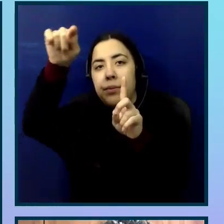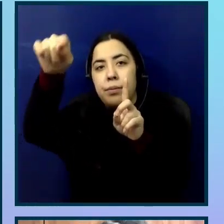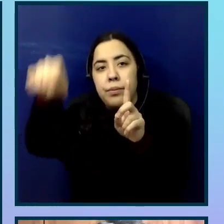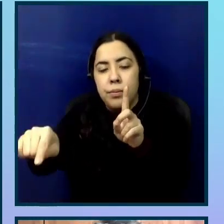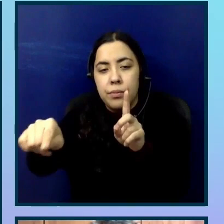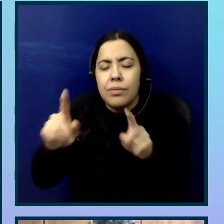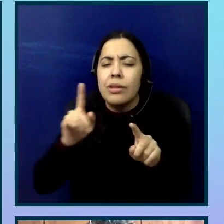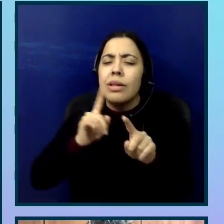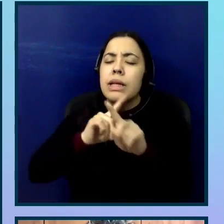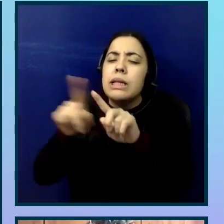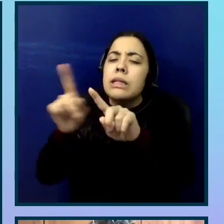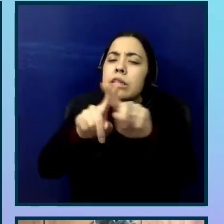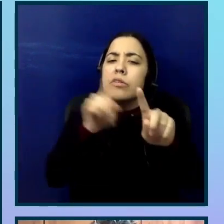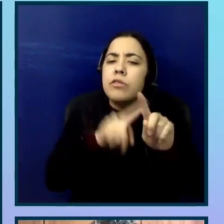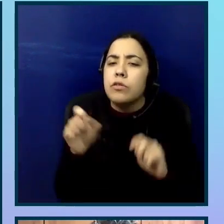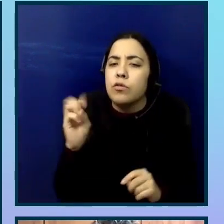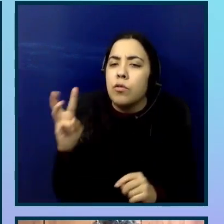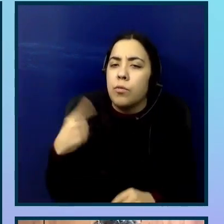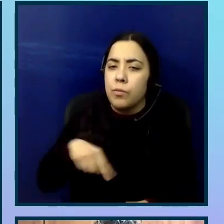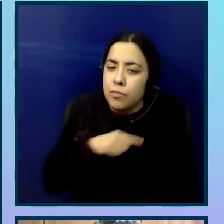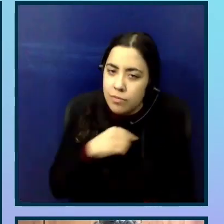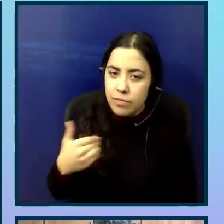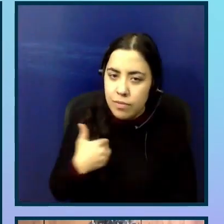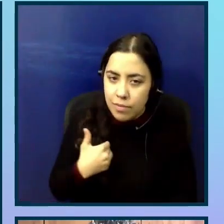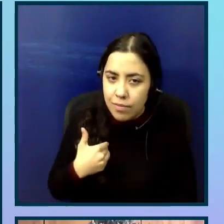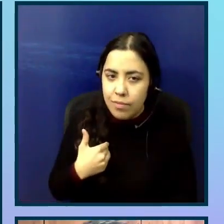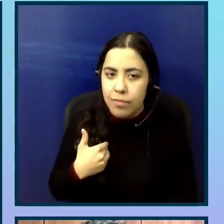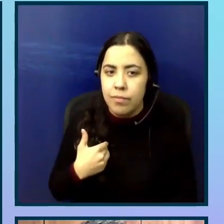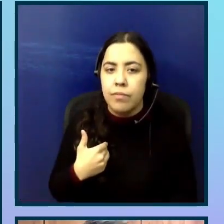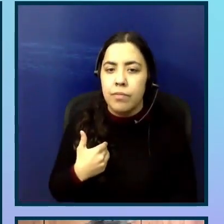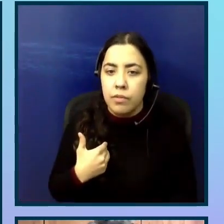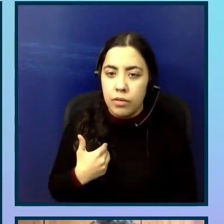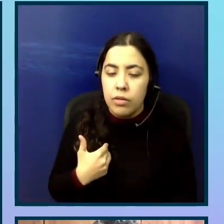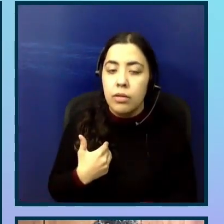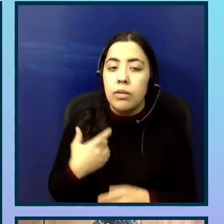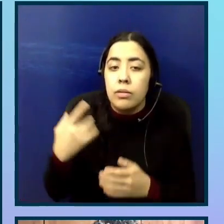to get each different page. We use the WAVE tool,